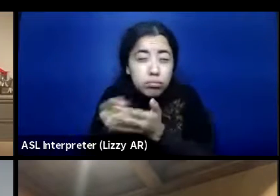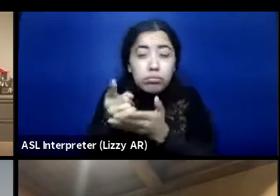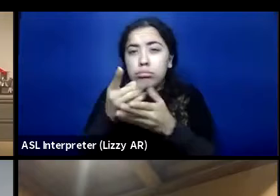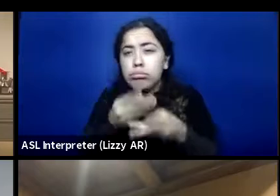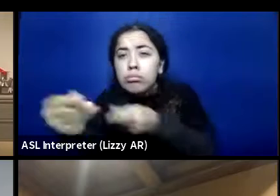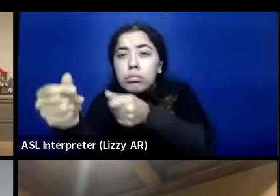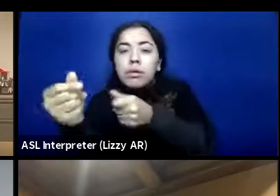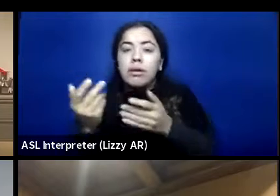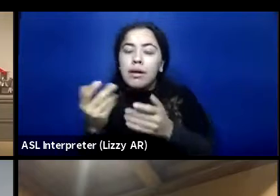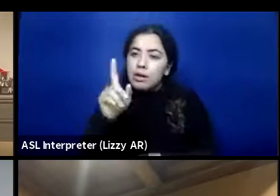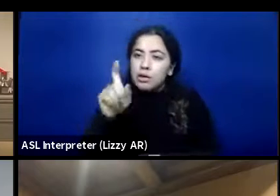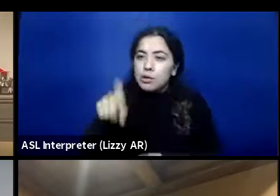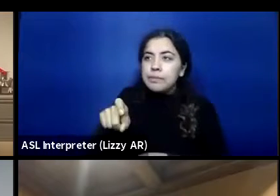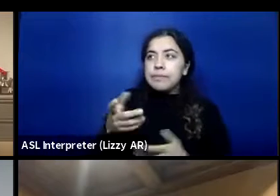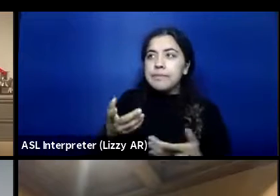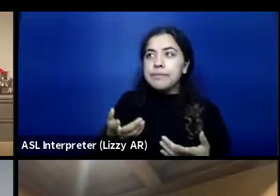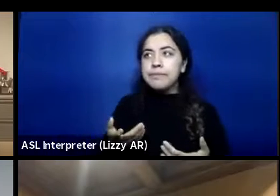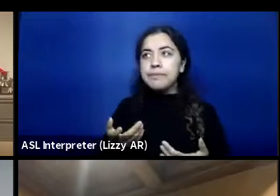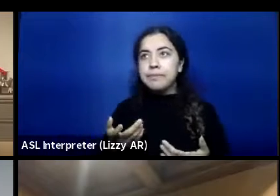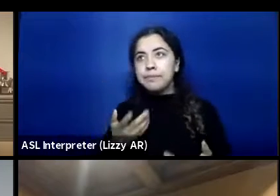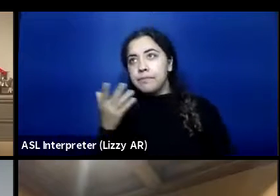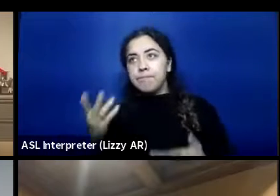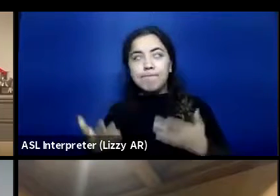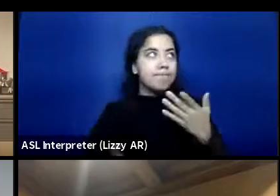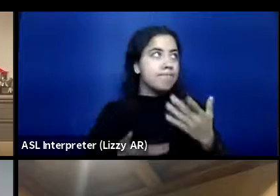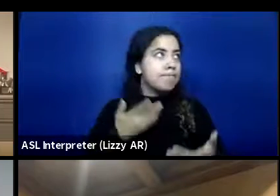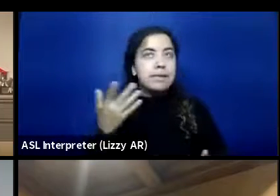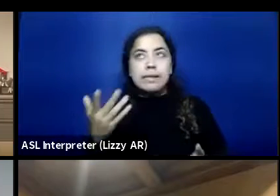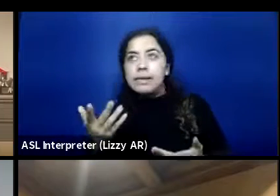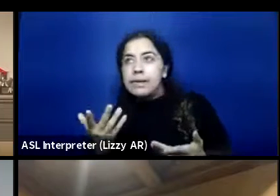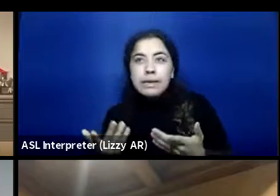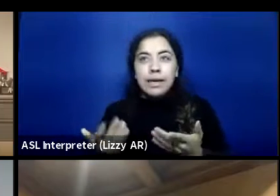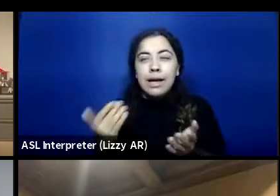should be very, very, again, intuitive.